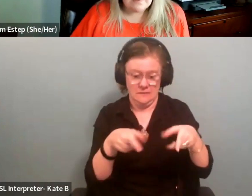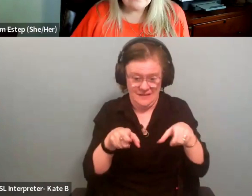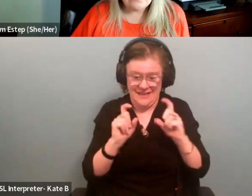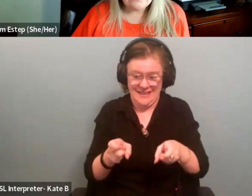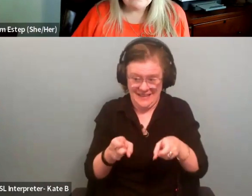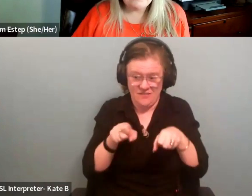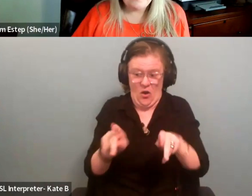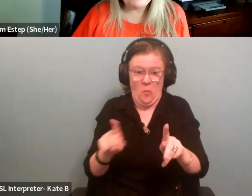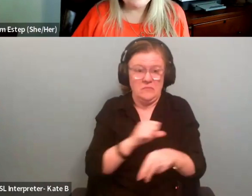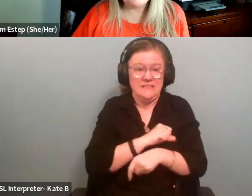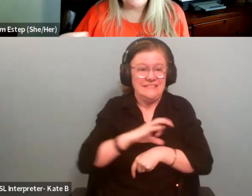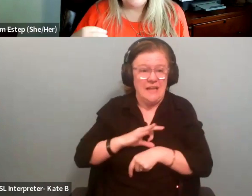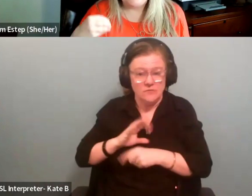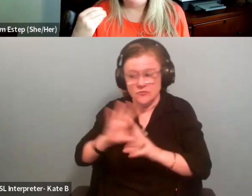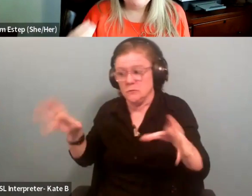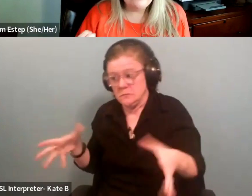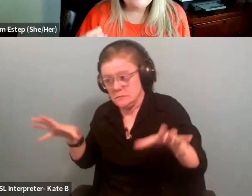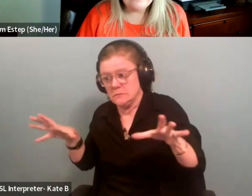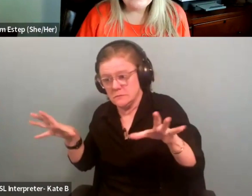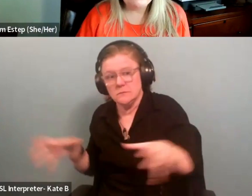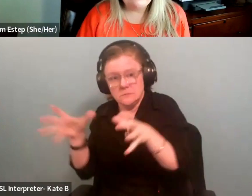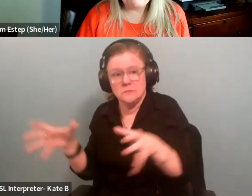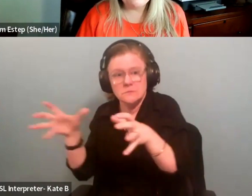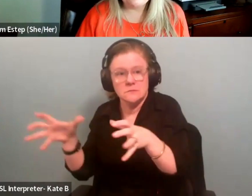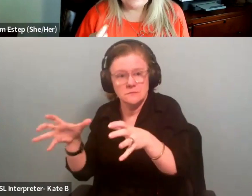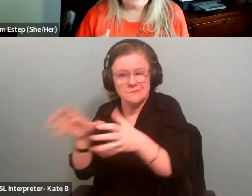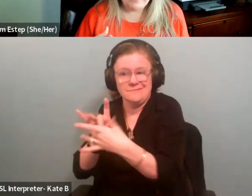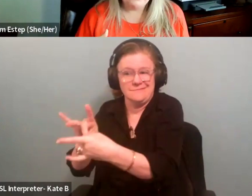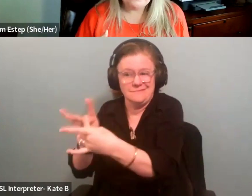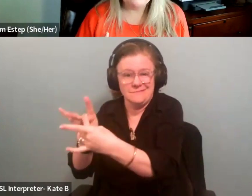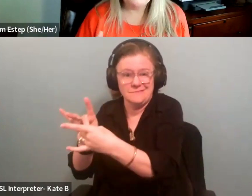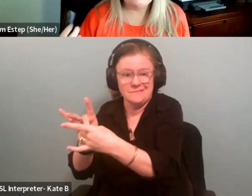relationships with families. And really, tangibly that means let's pay for some of those